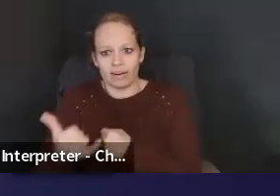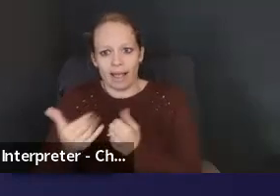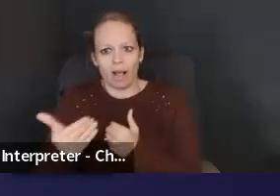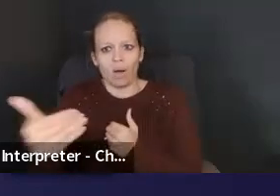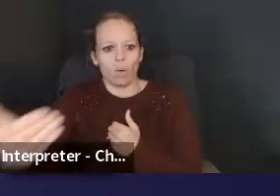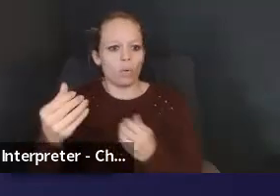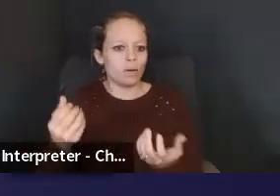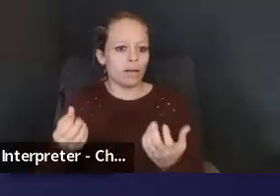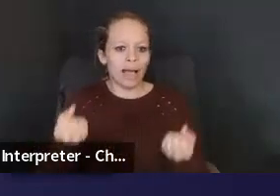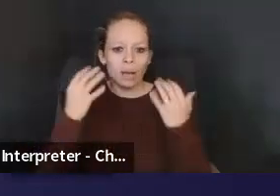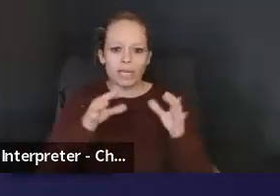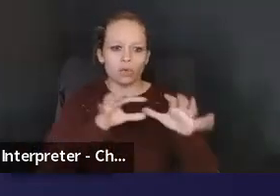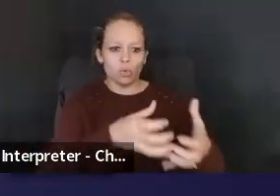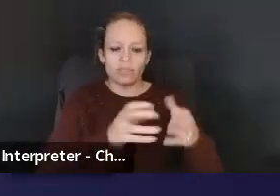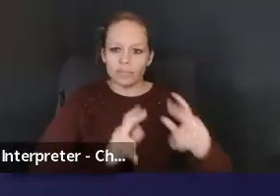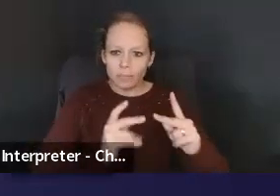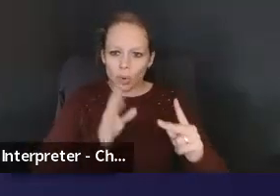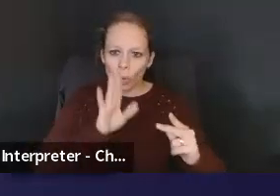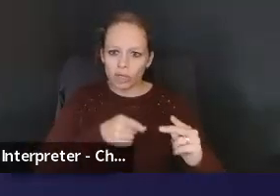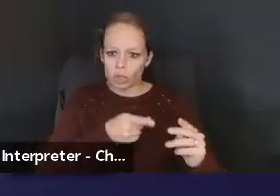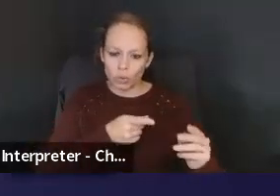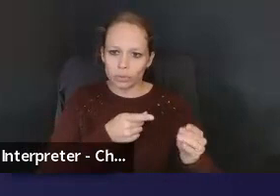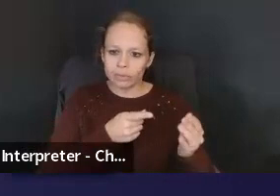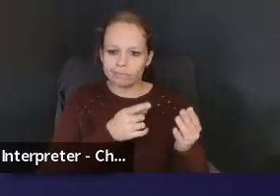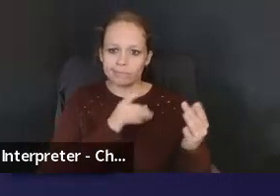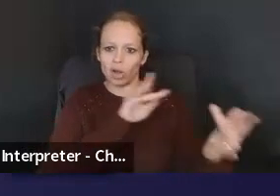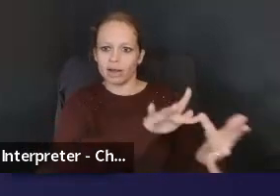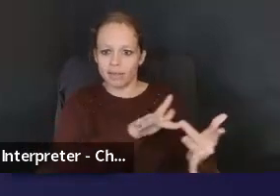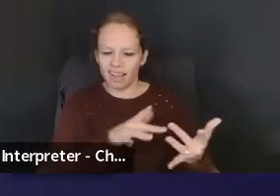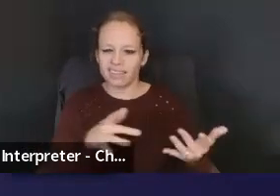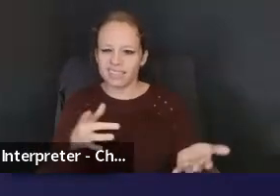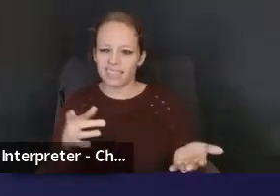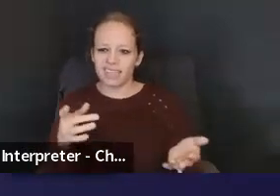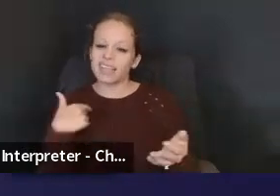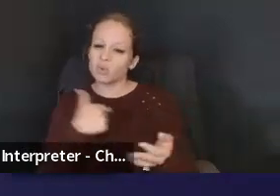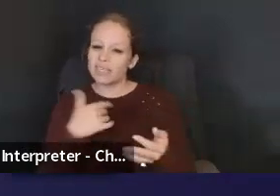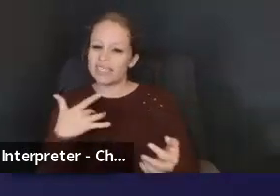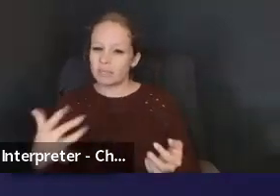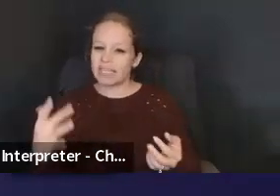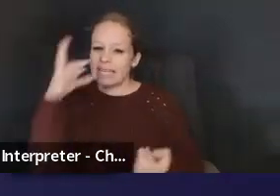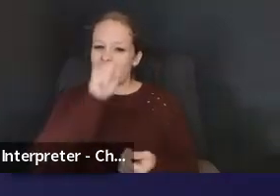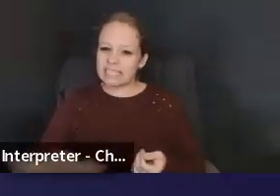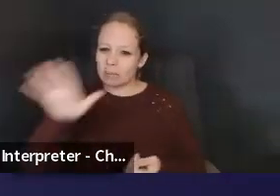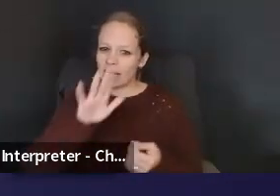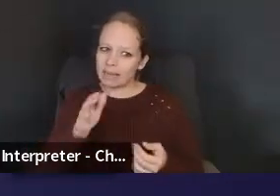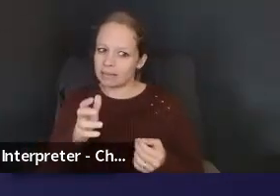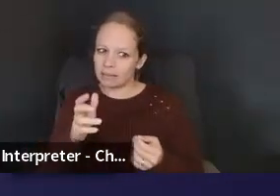They want to see those numbers and we generally estimate generously and it's a goal that we think